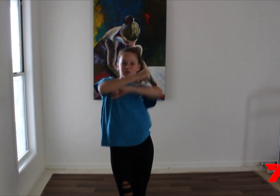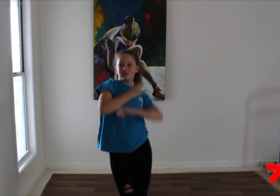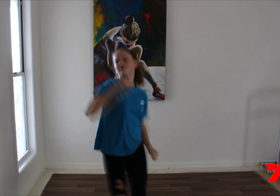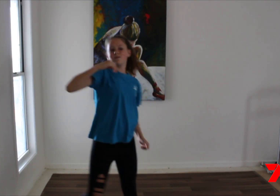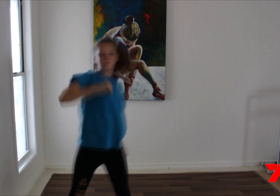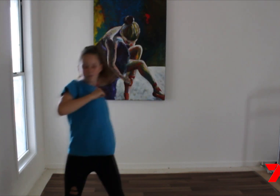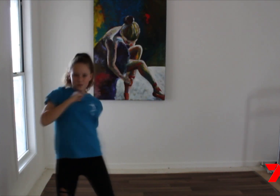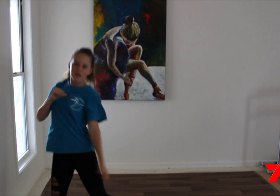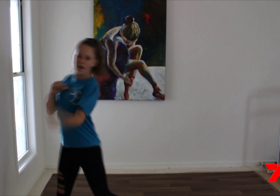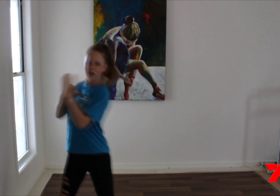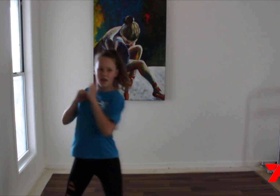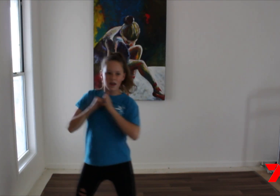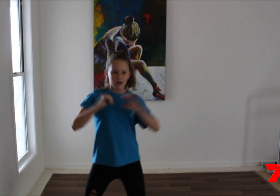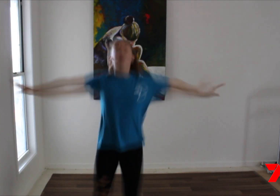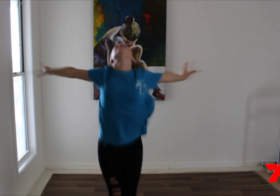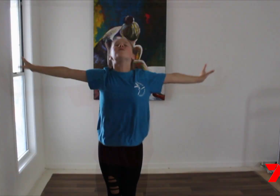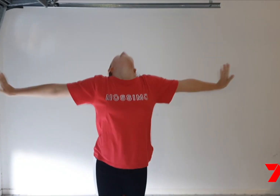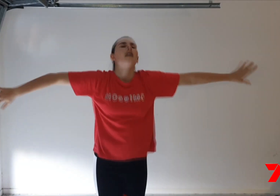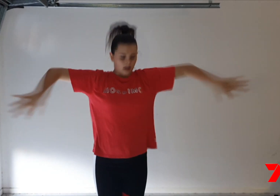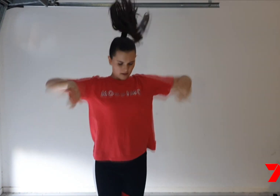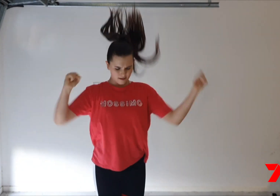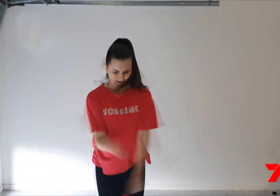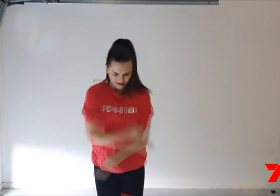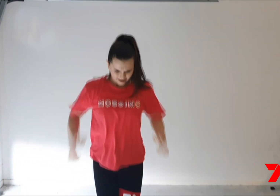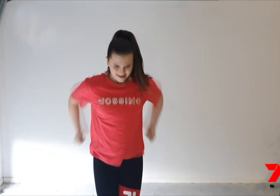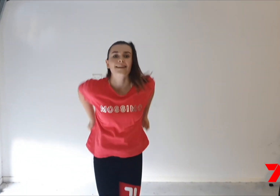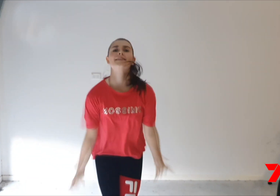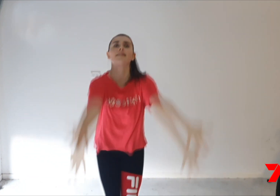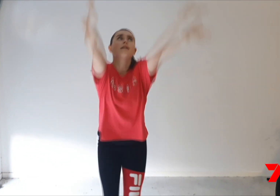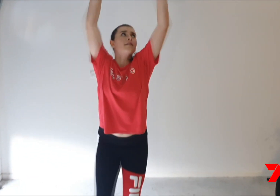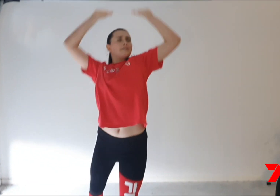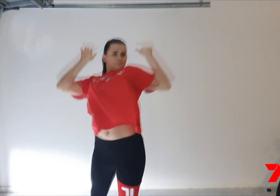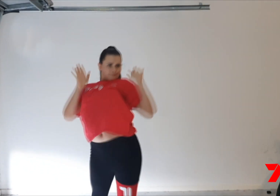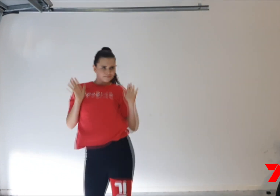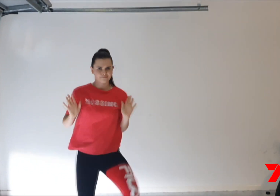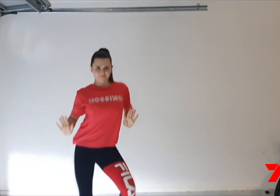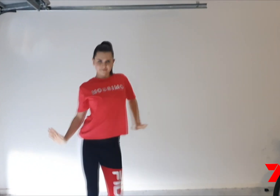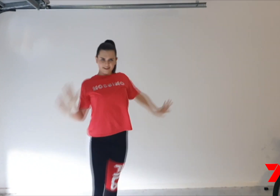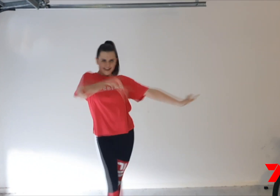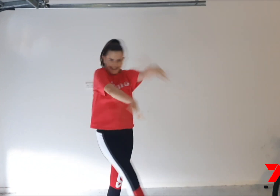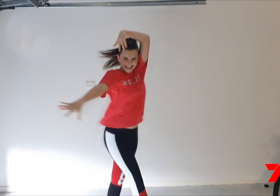# I was gonna be that one in a million # Always had high, high hopes